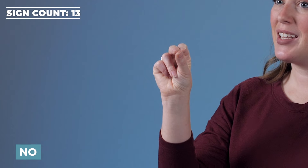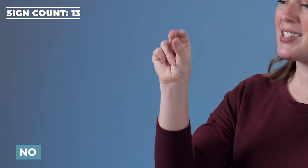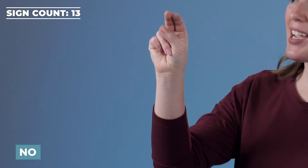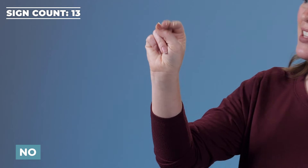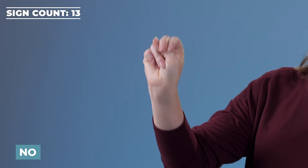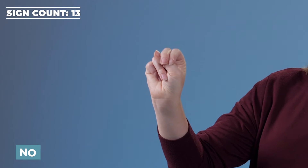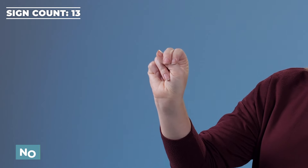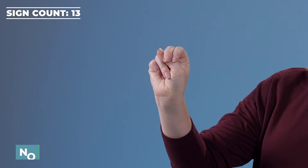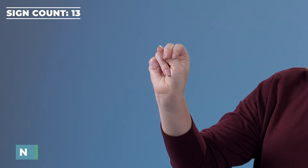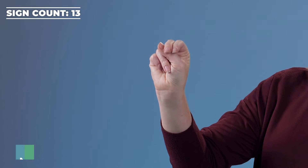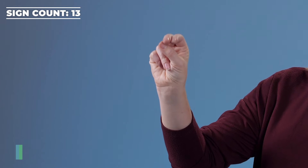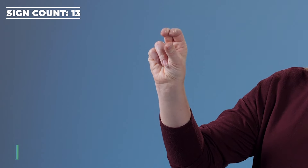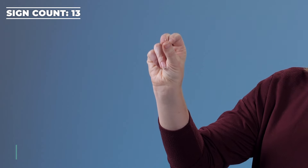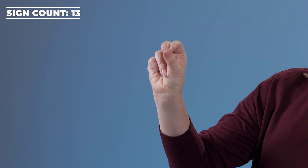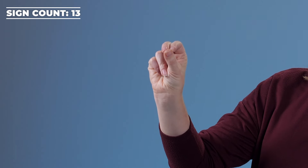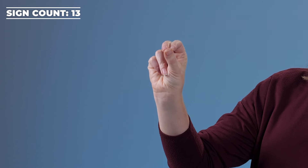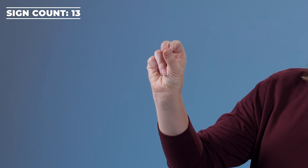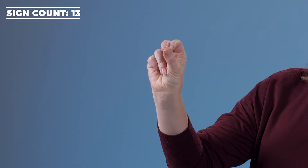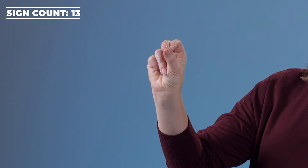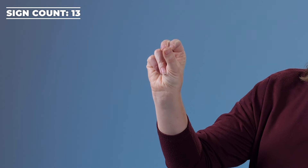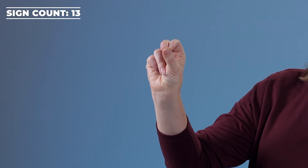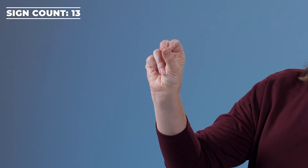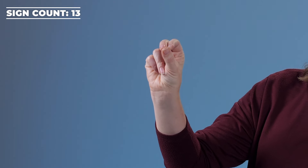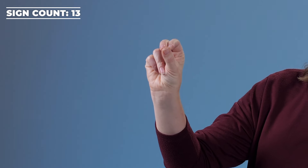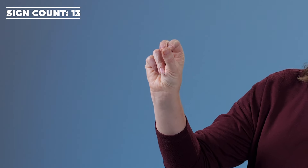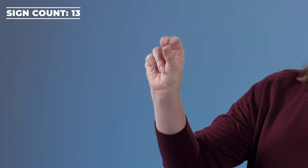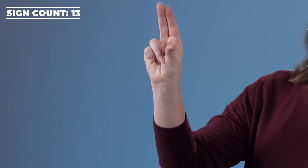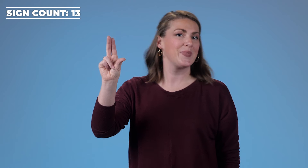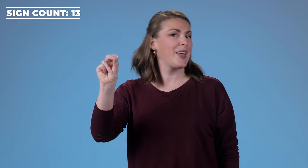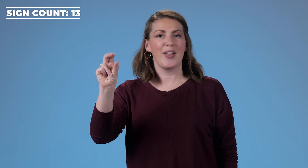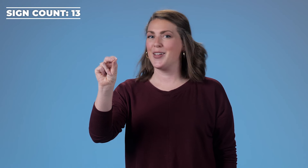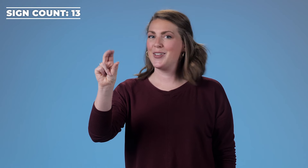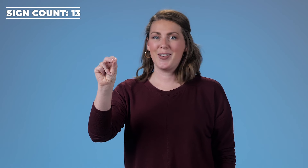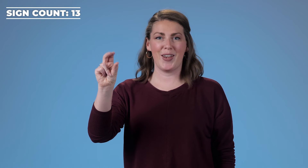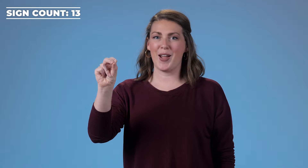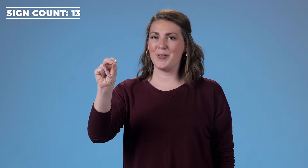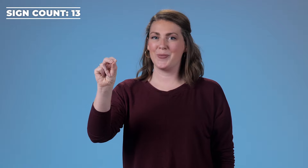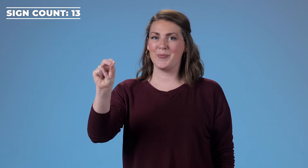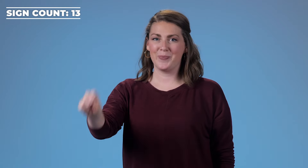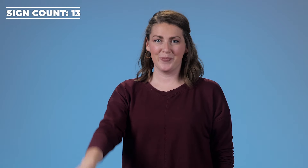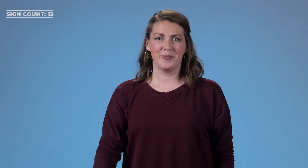It's like the letter N and O put together. No.